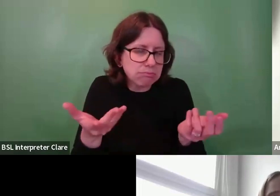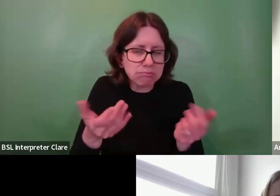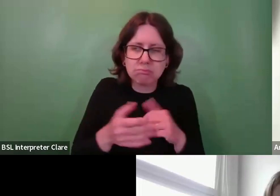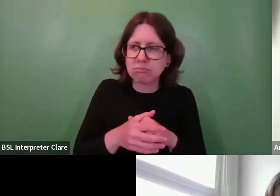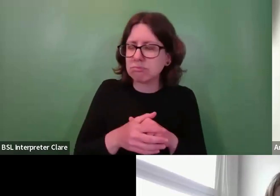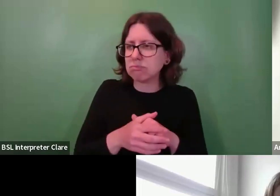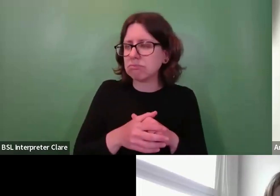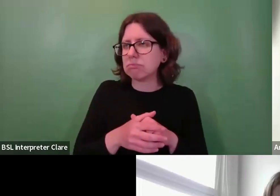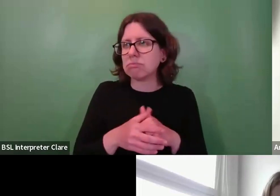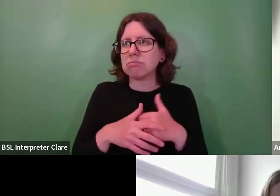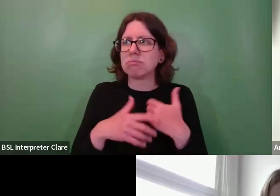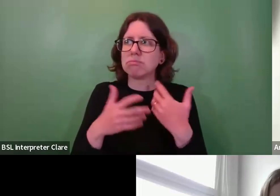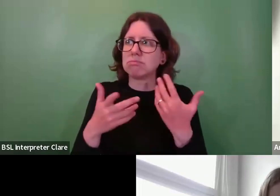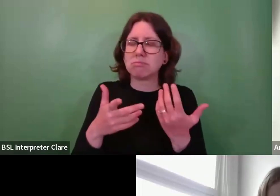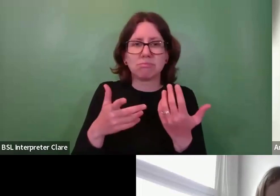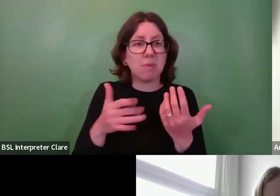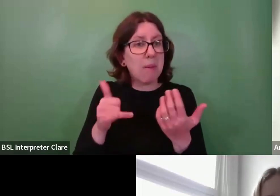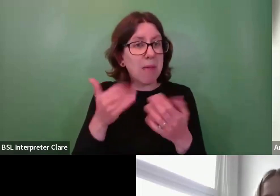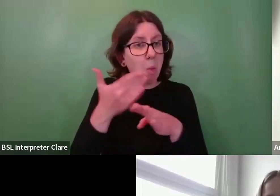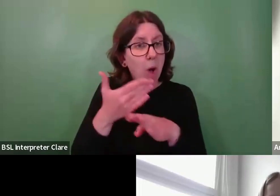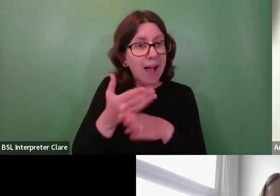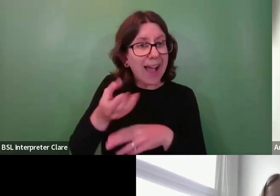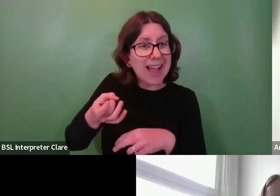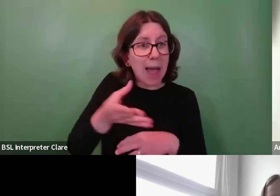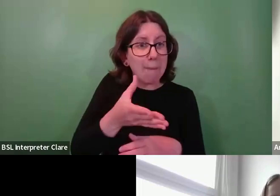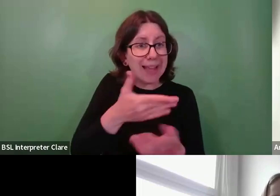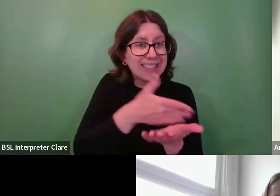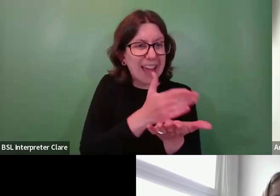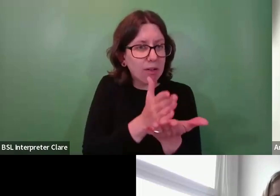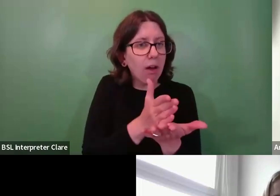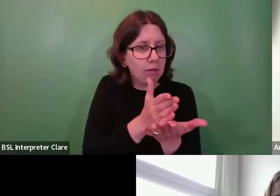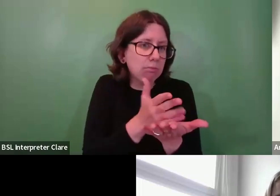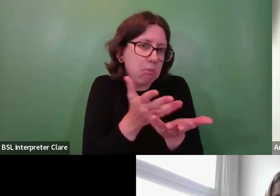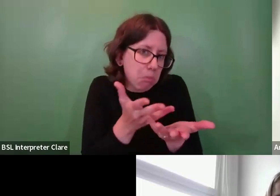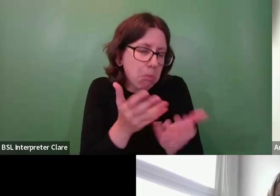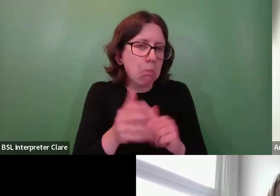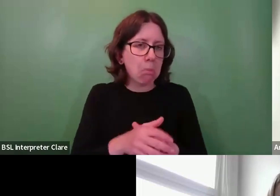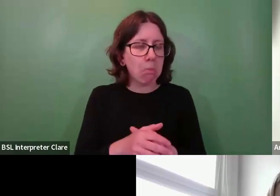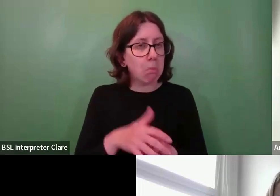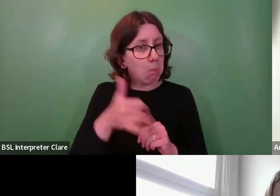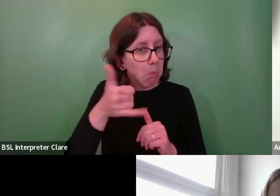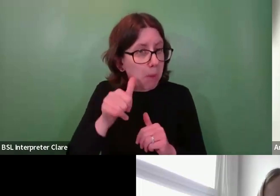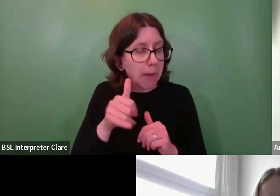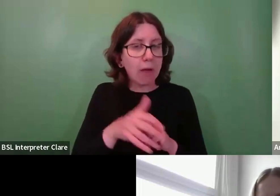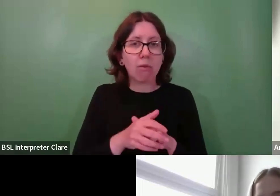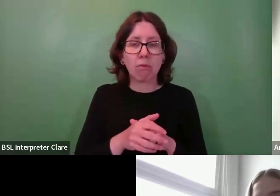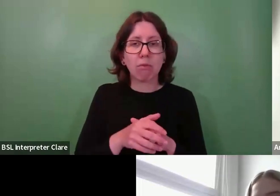you say work in the gambling sector. That could be a reason that we need someone on that board.